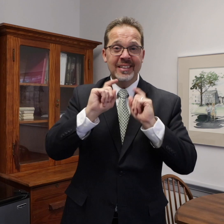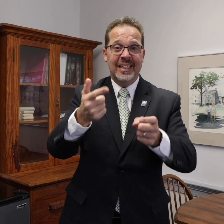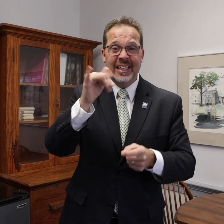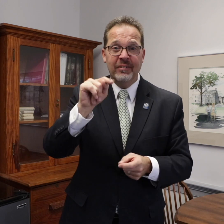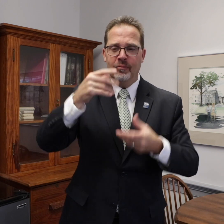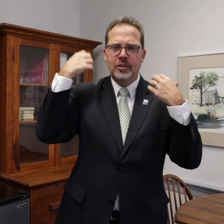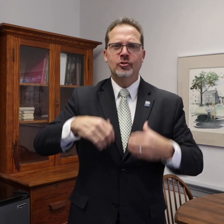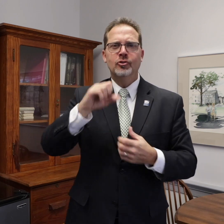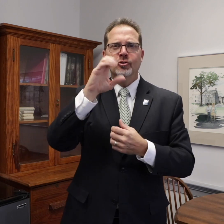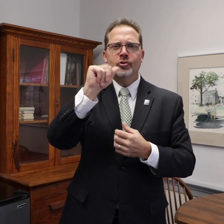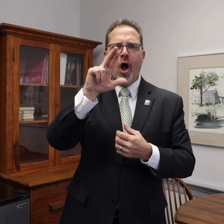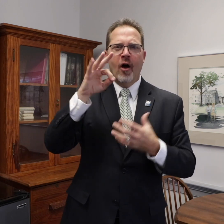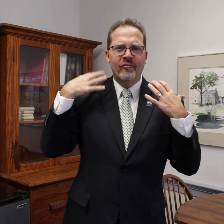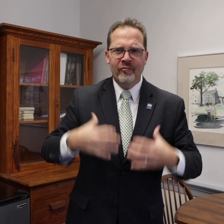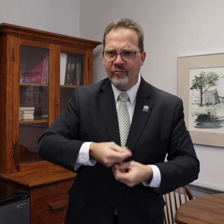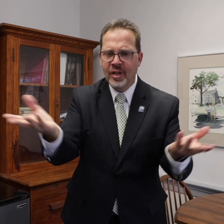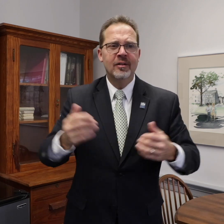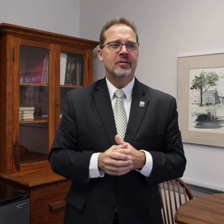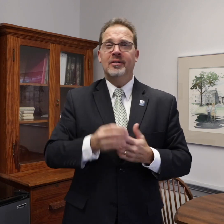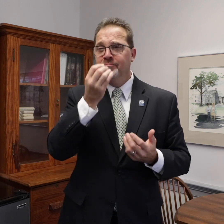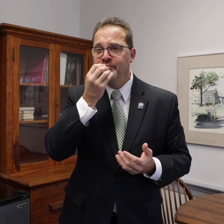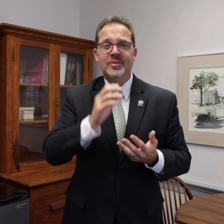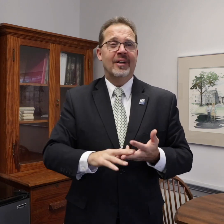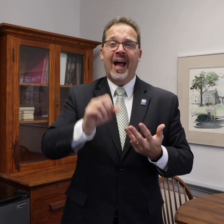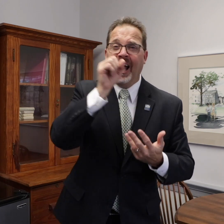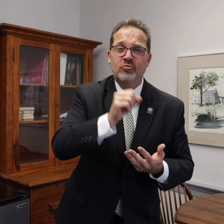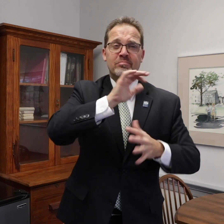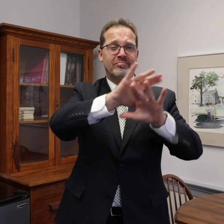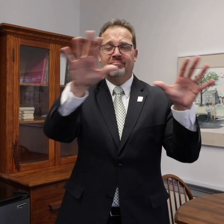were there for the duration of the game and want to thank Comcast and CSD for